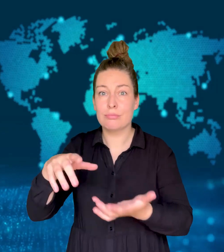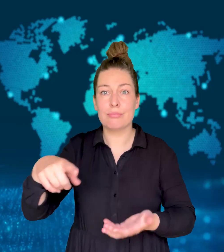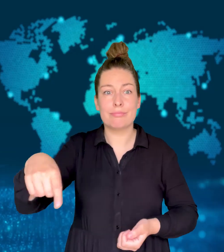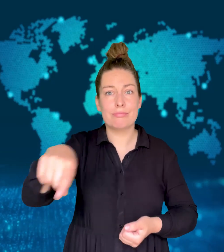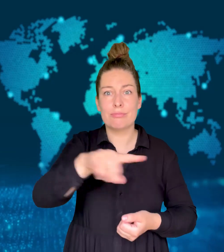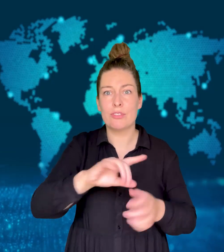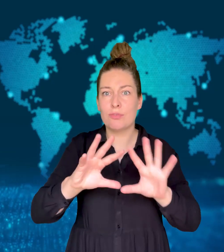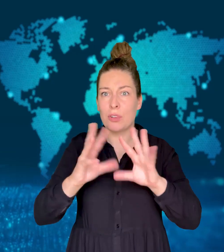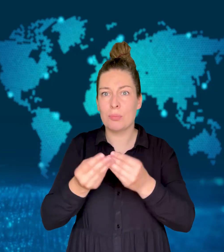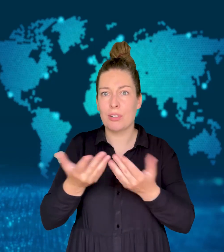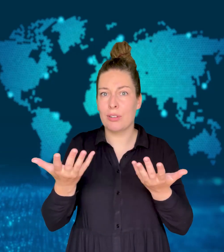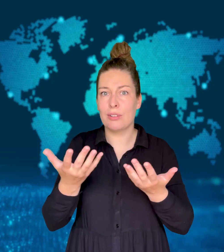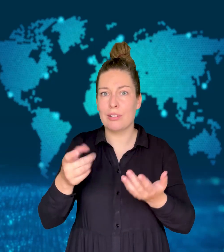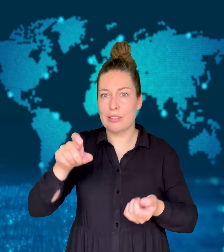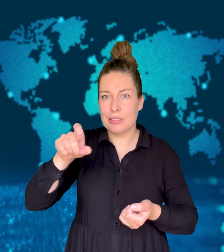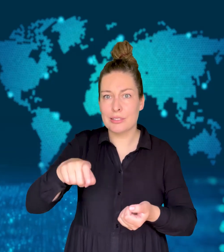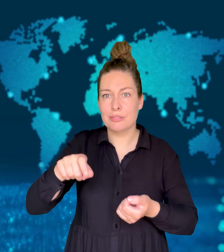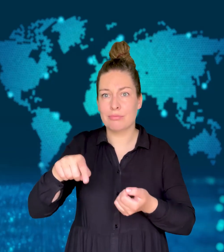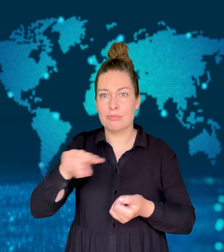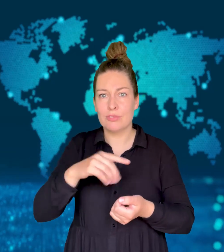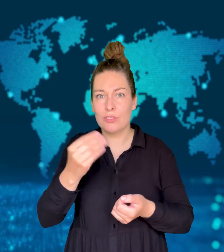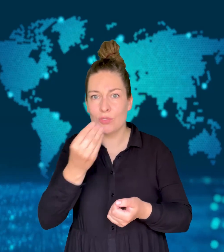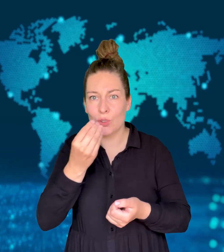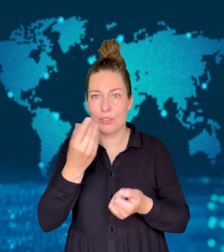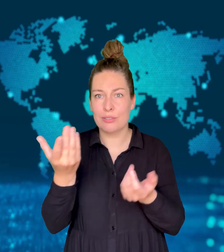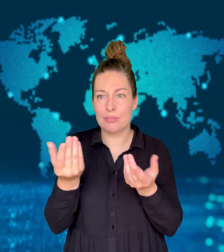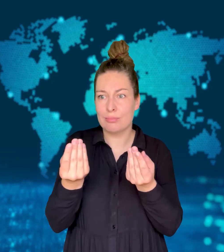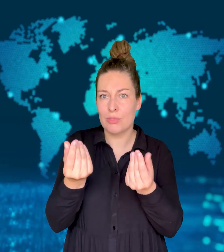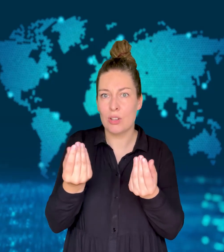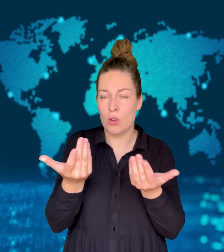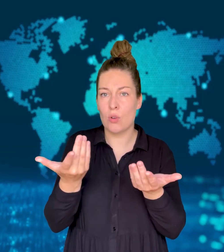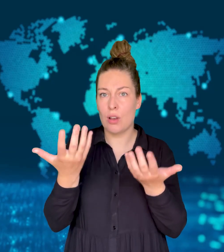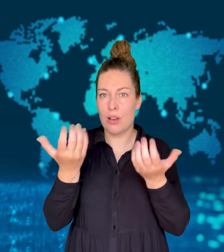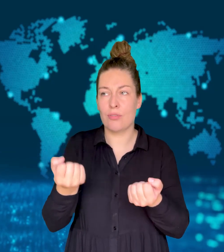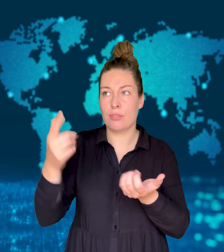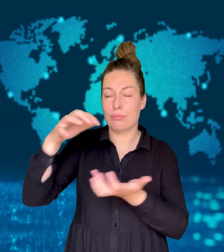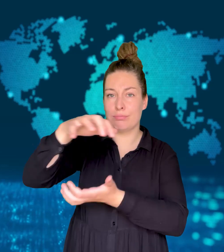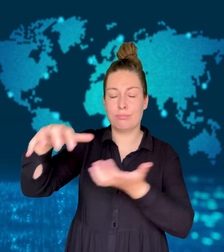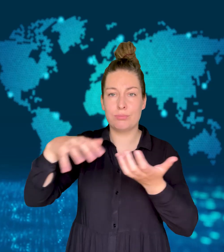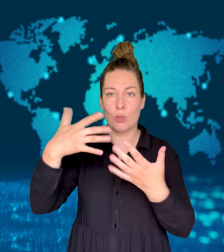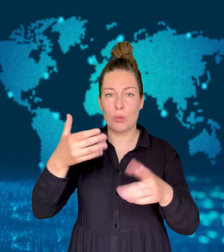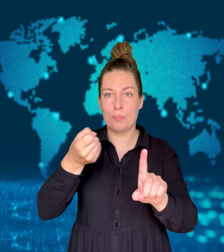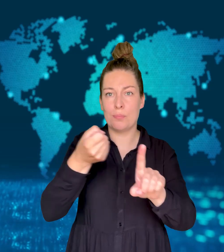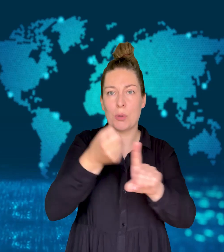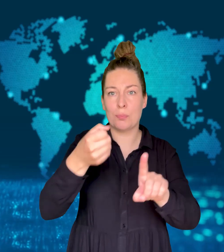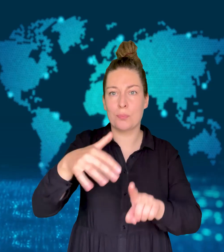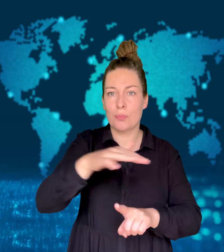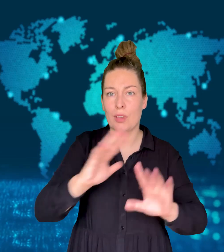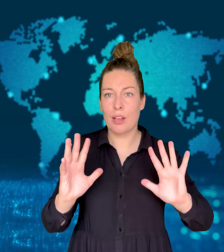Those families have depended on both food and cash aid.